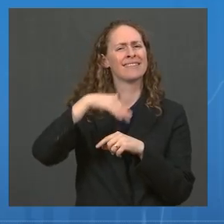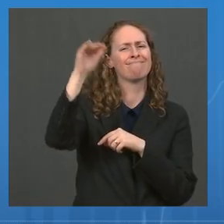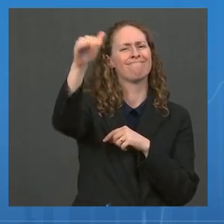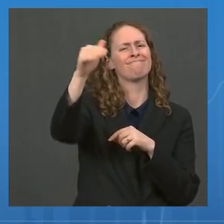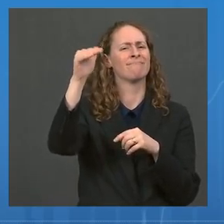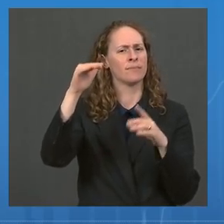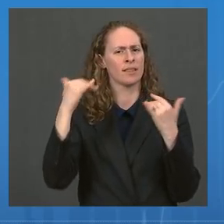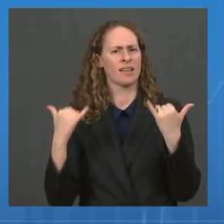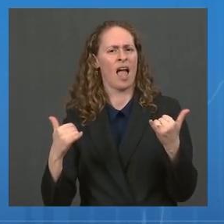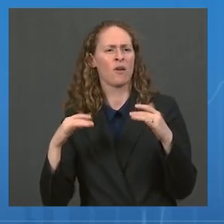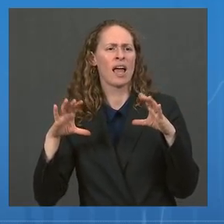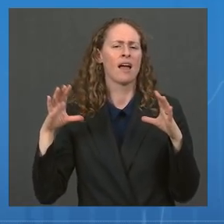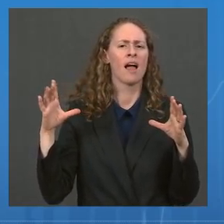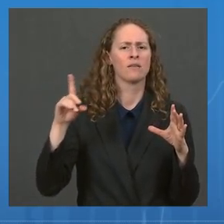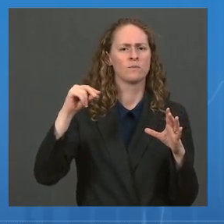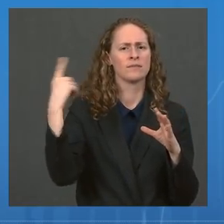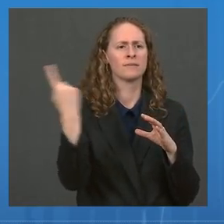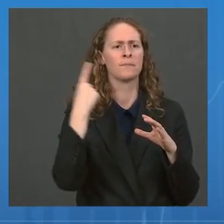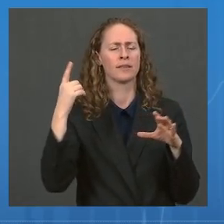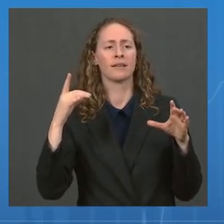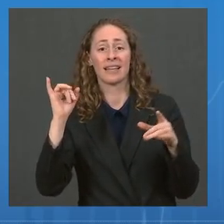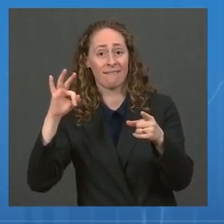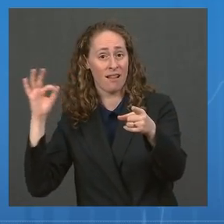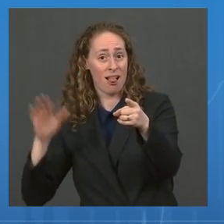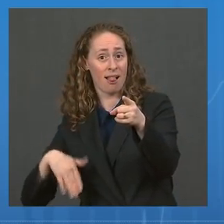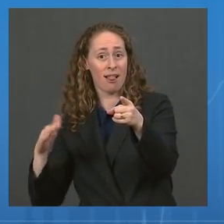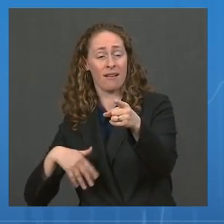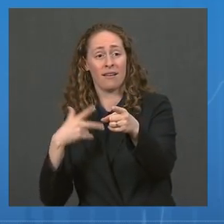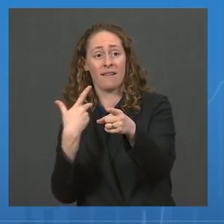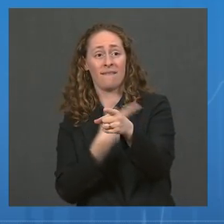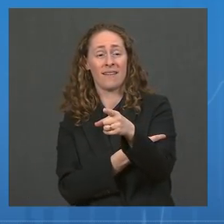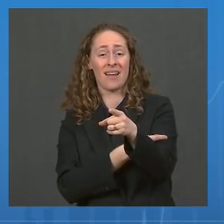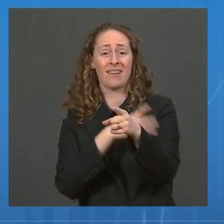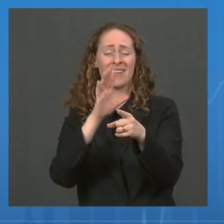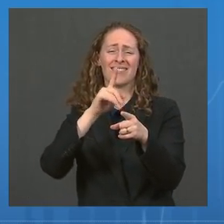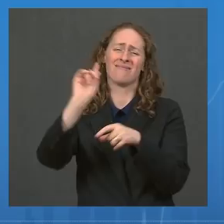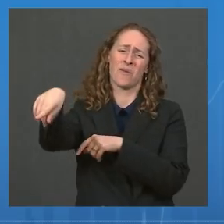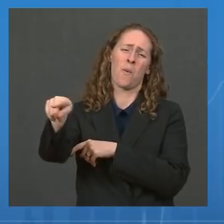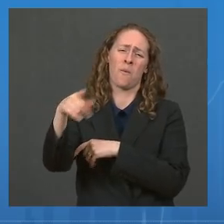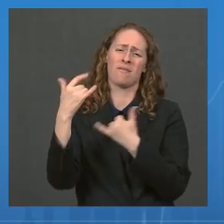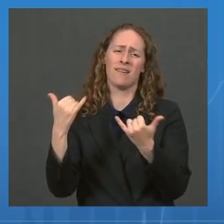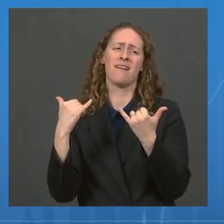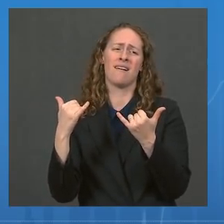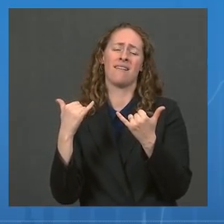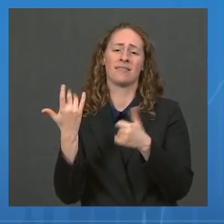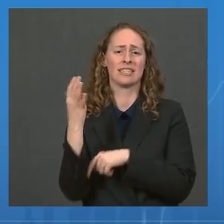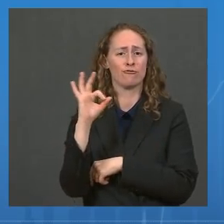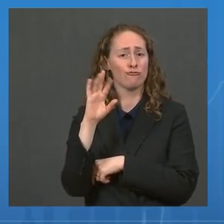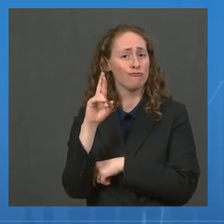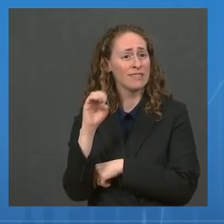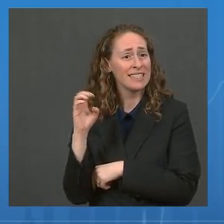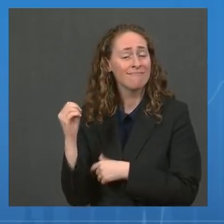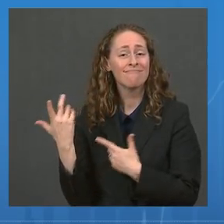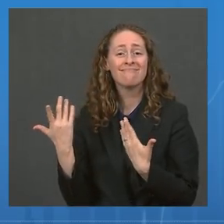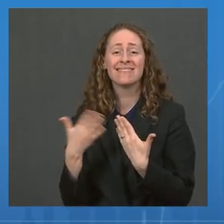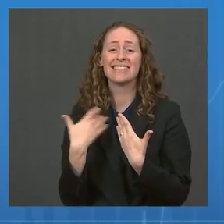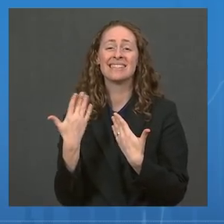If you're unvaccinated, go out and get a shot. It's free, it's easy, it's safe,